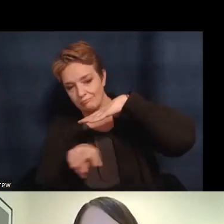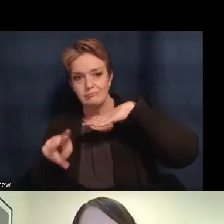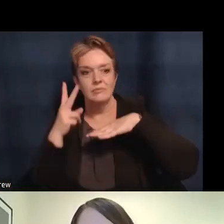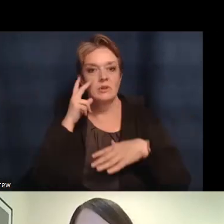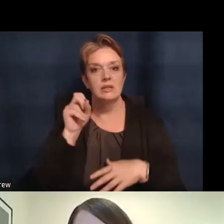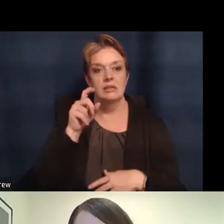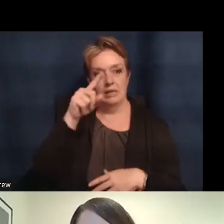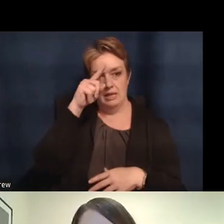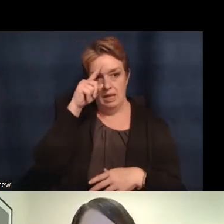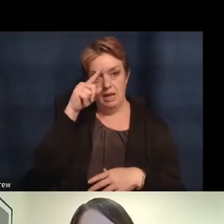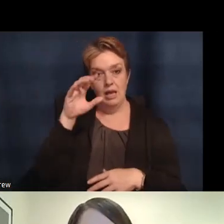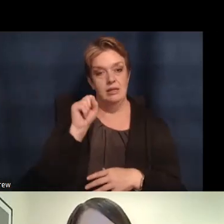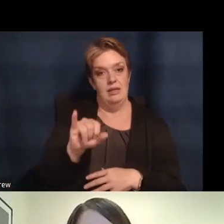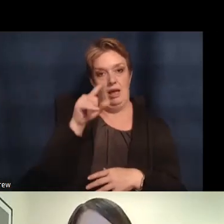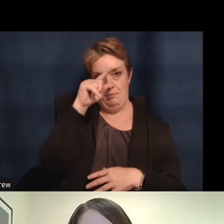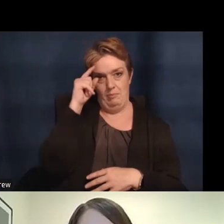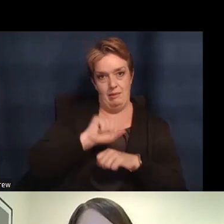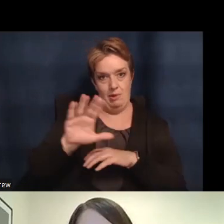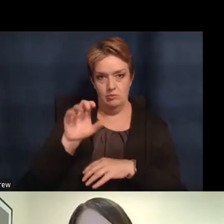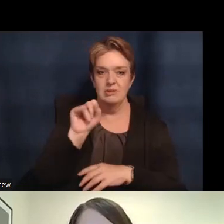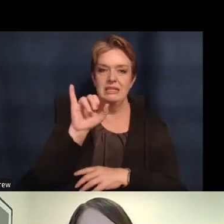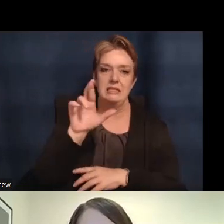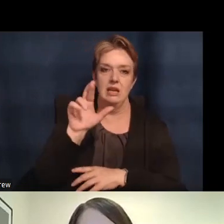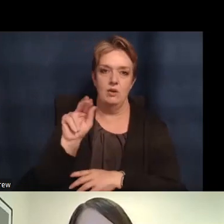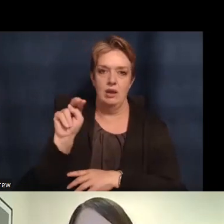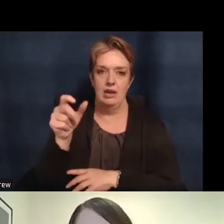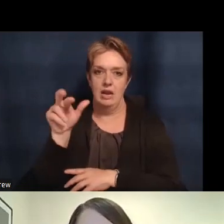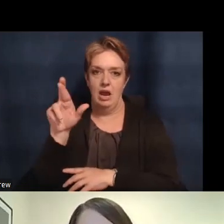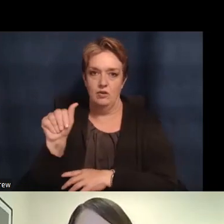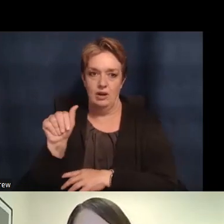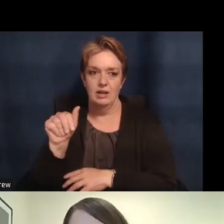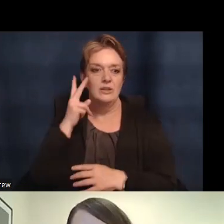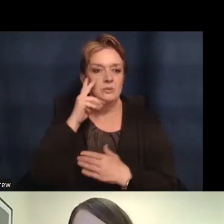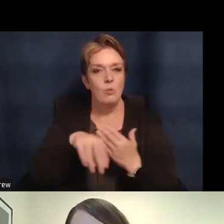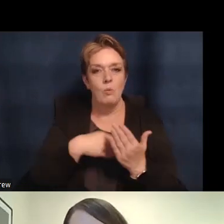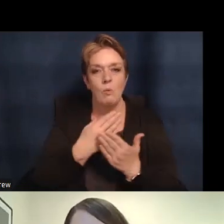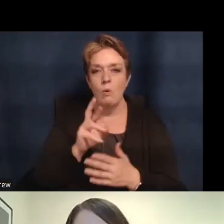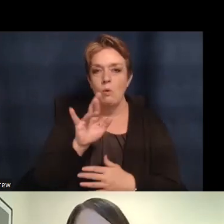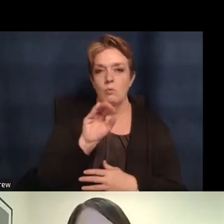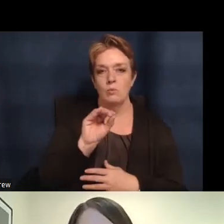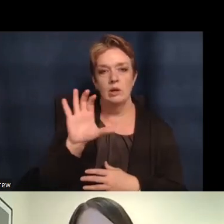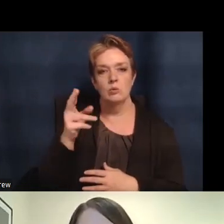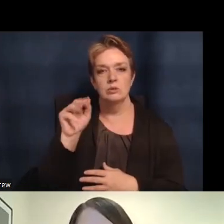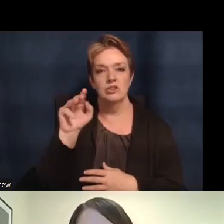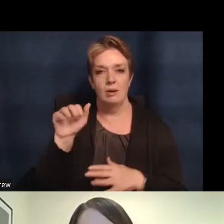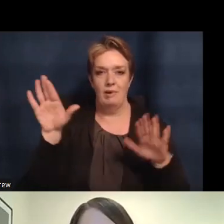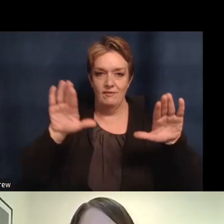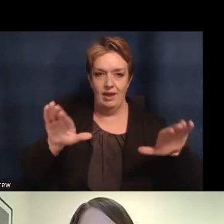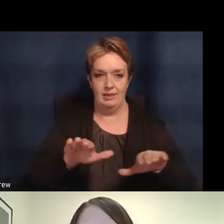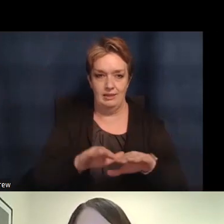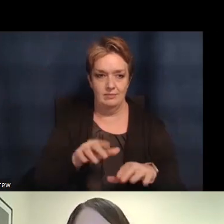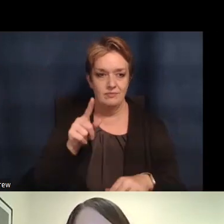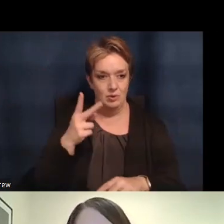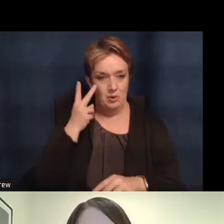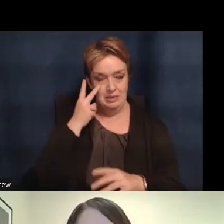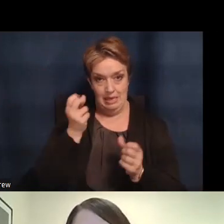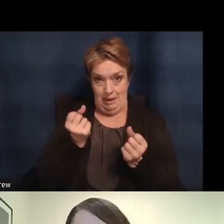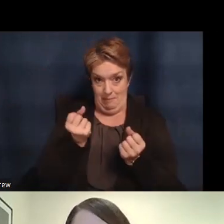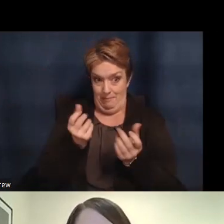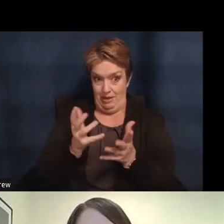And you can also see many other places just from O’Keeffe's parking area,